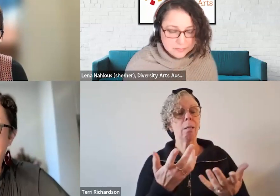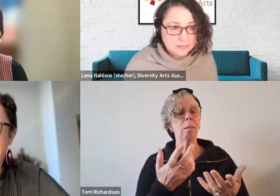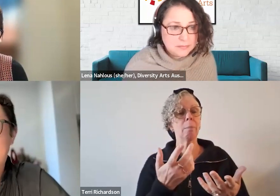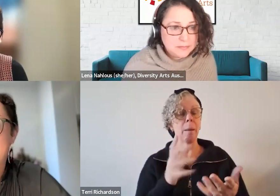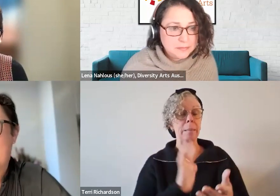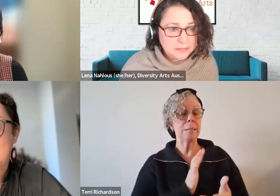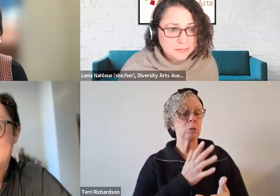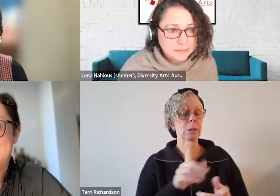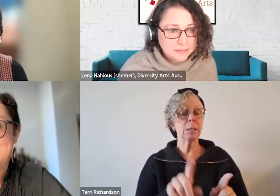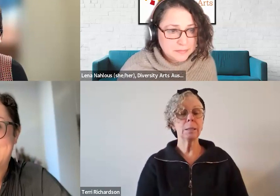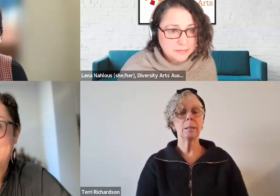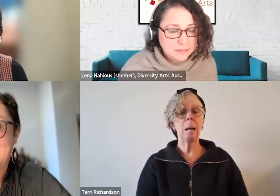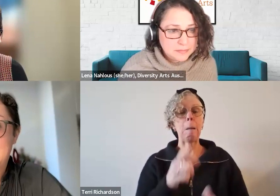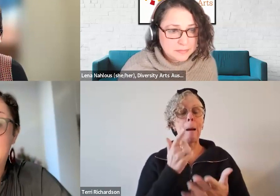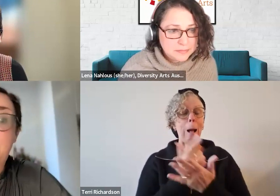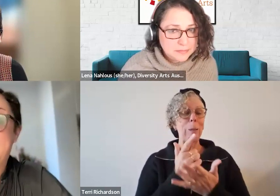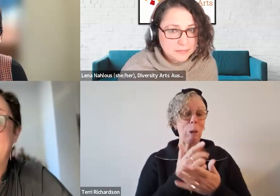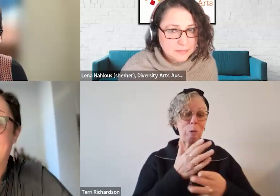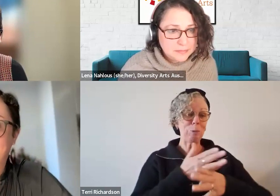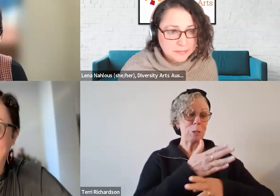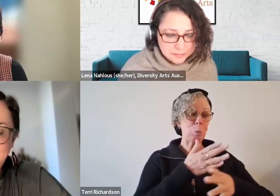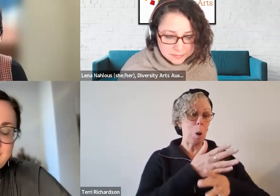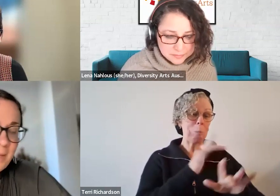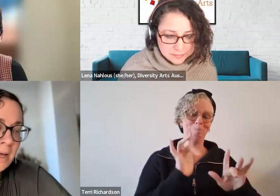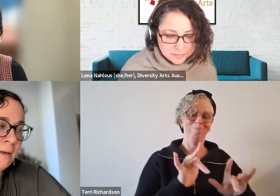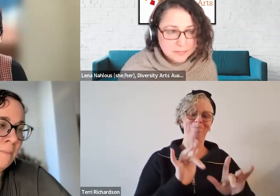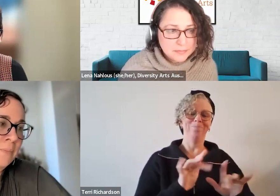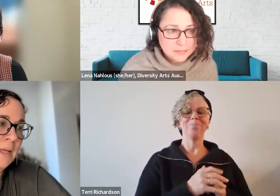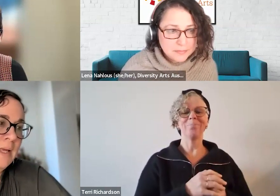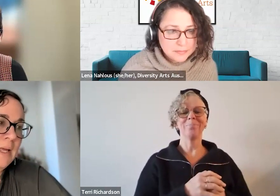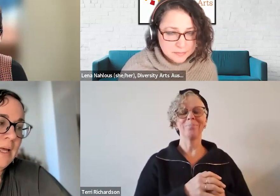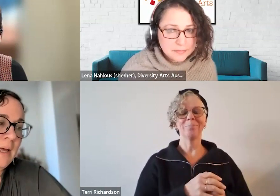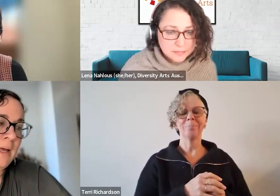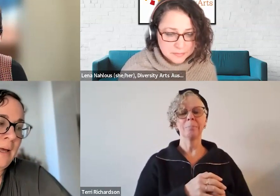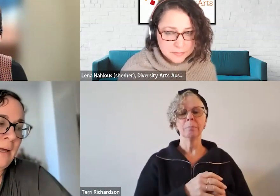but a lot of this work is still to be done.